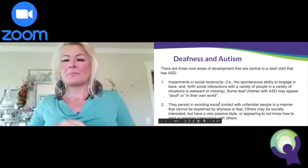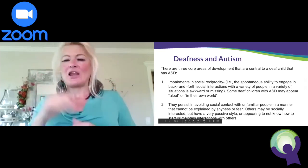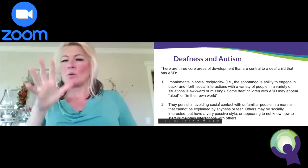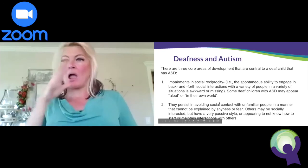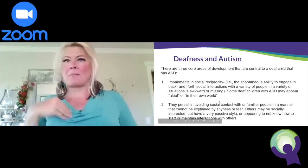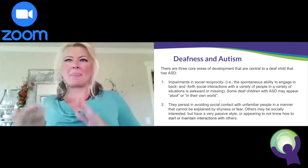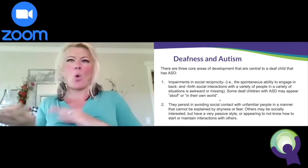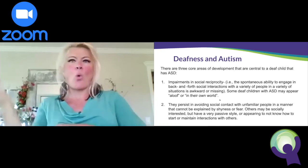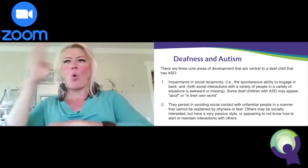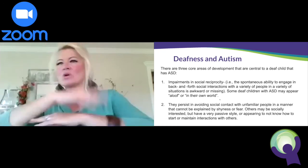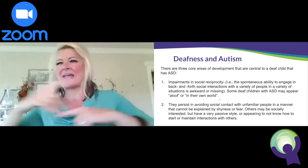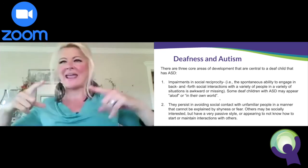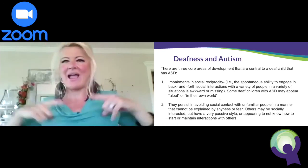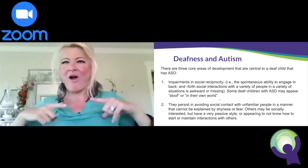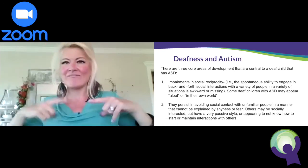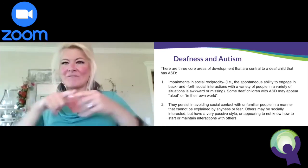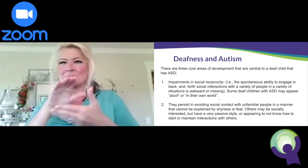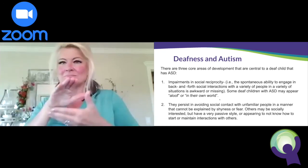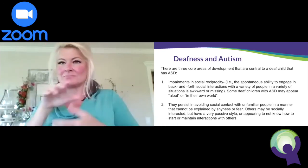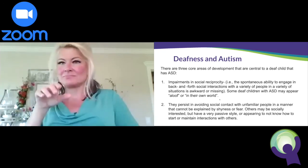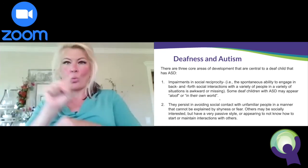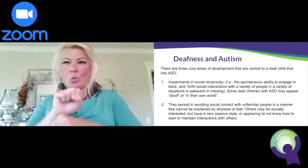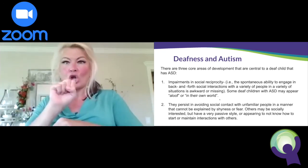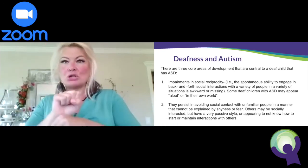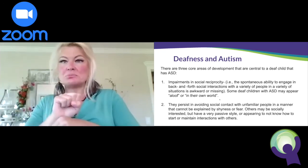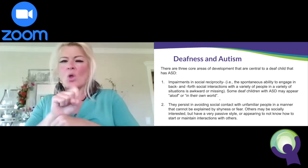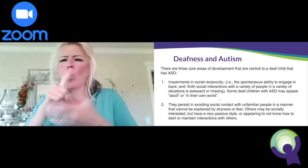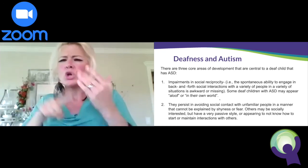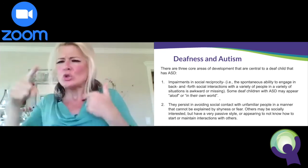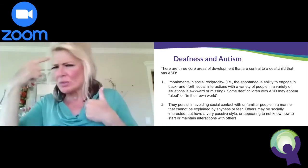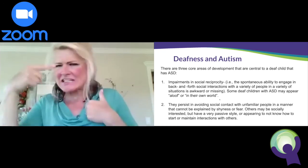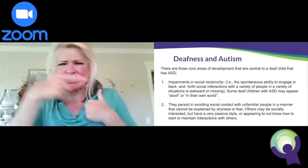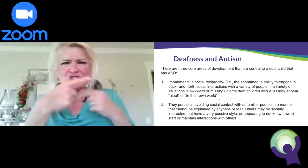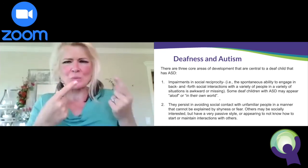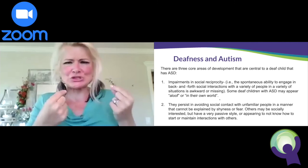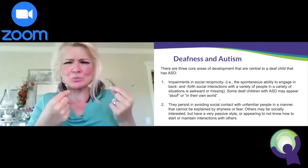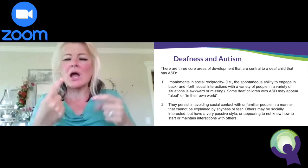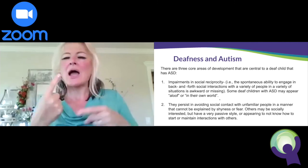look at that and look what's happening in the school and can approach it of course.